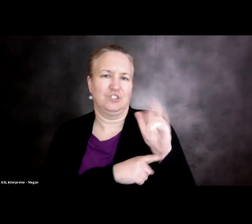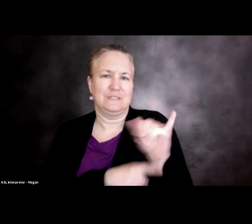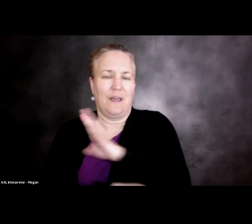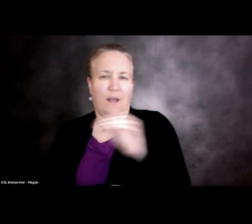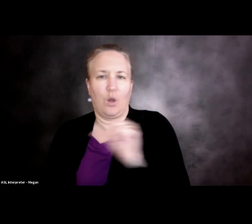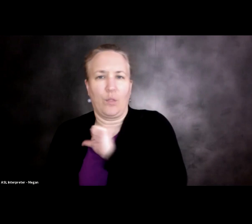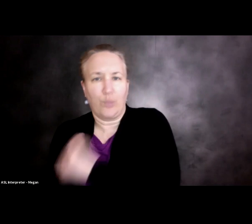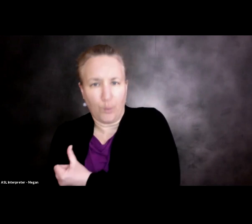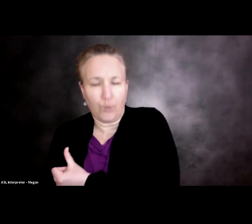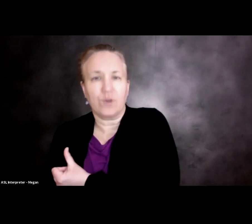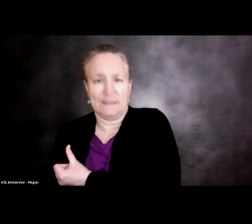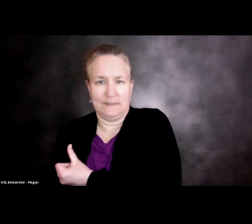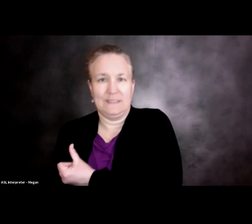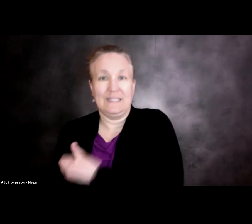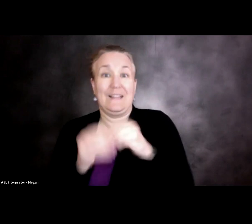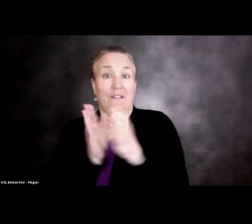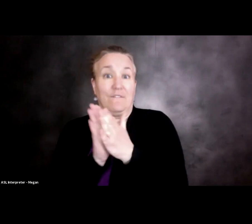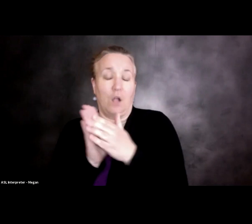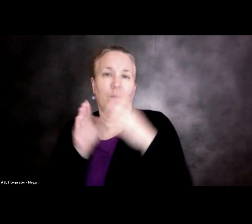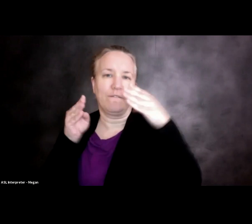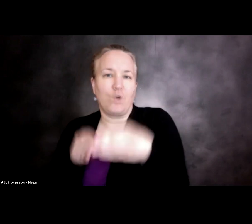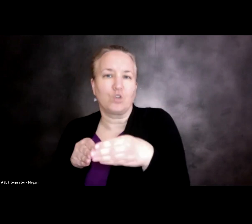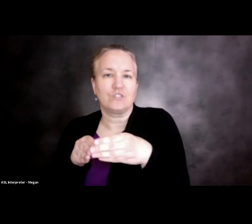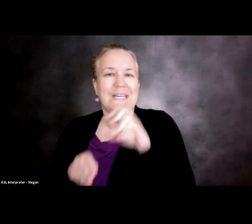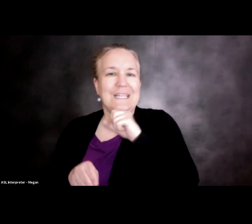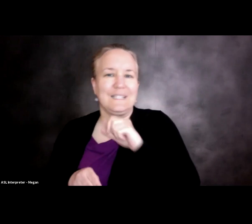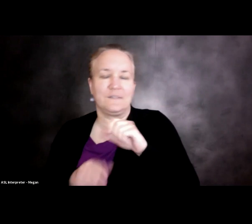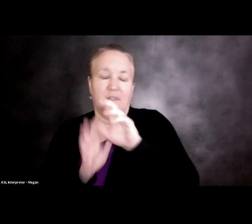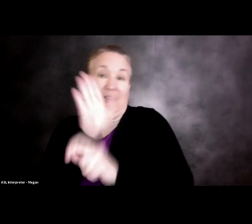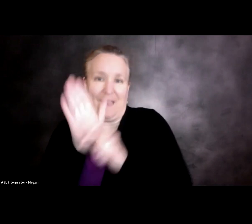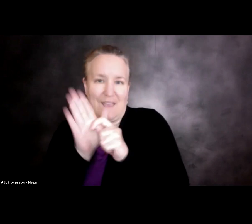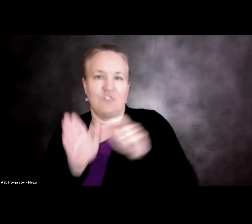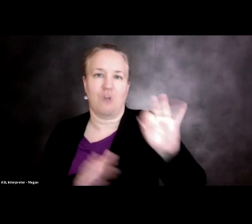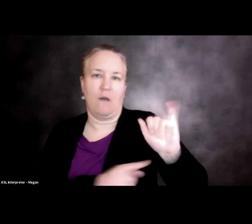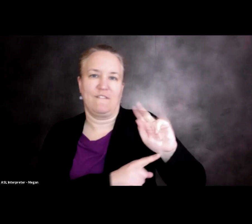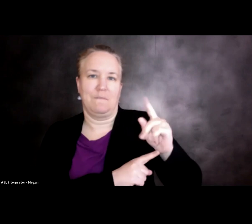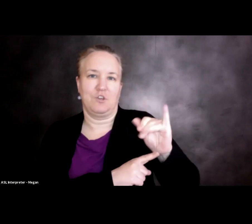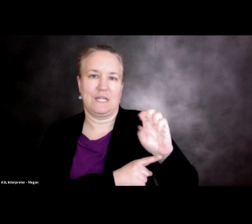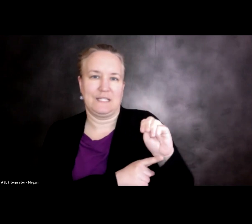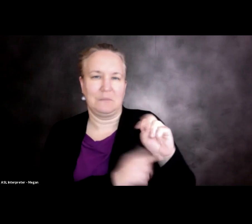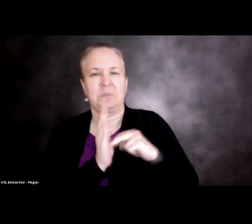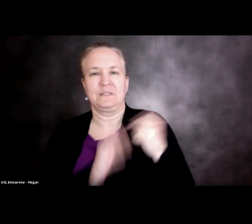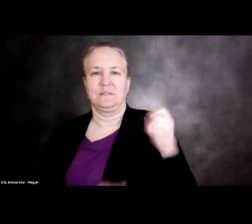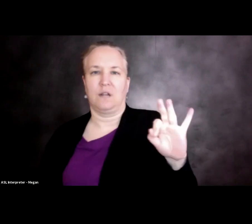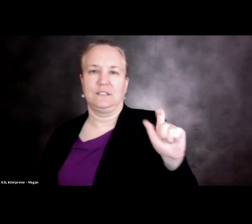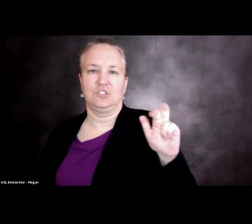in the volume that deals with the age of imperialism. So basically, the 19th century.